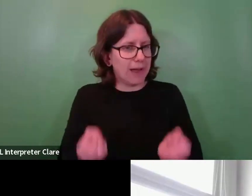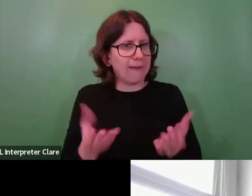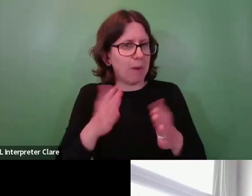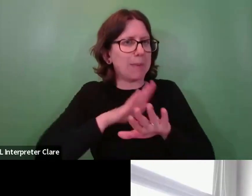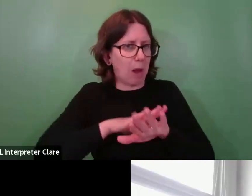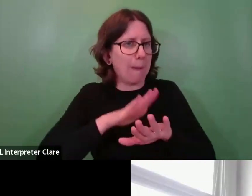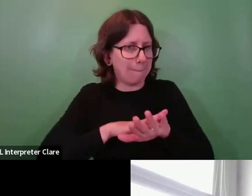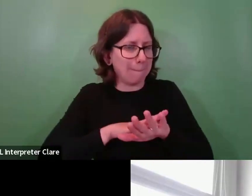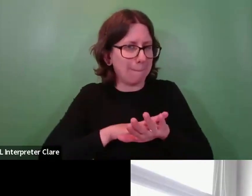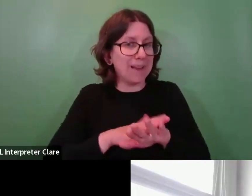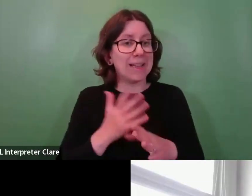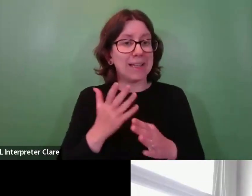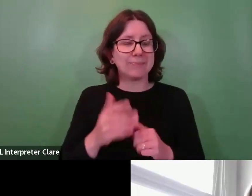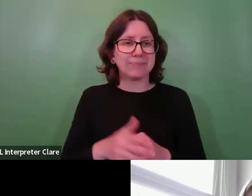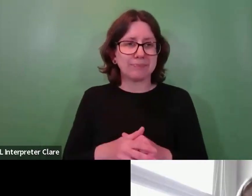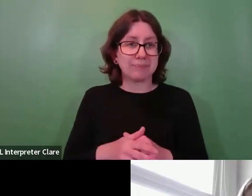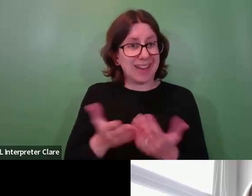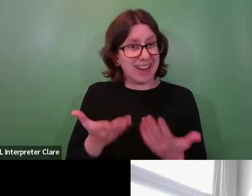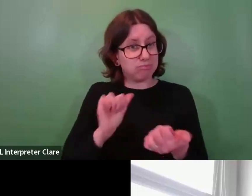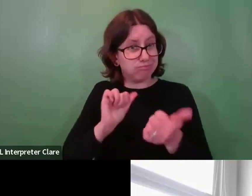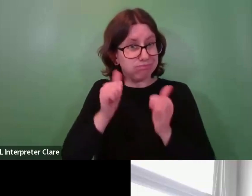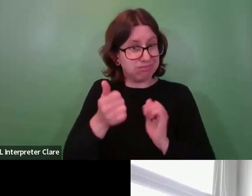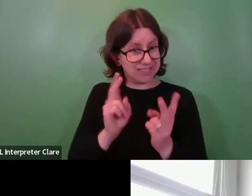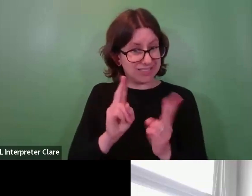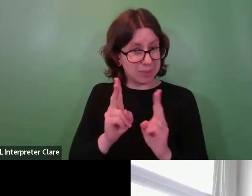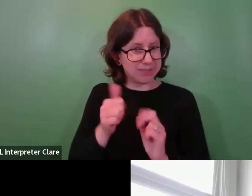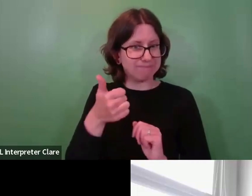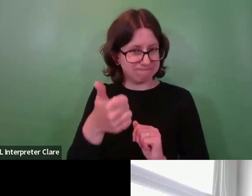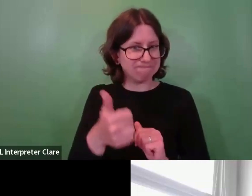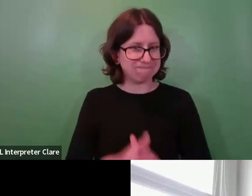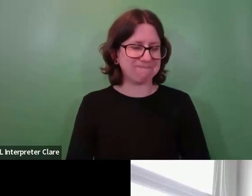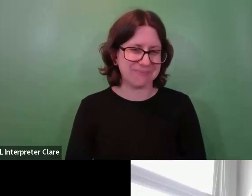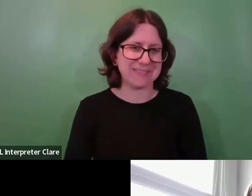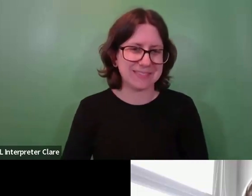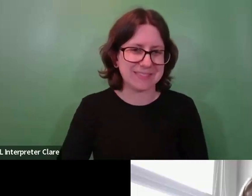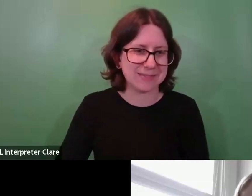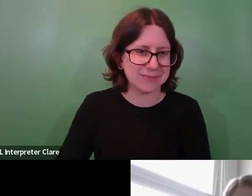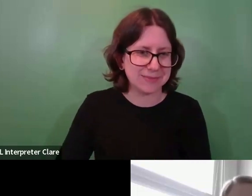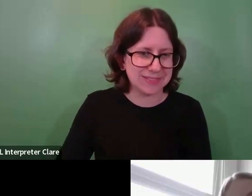usually the roles that have a higher time requirement will be paid and have that kind of thing.